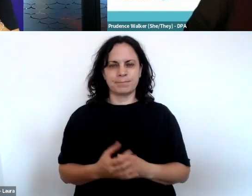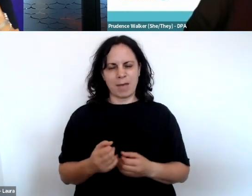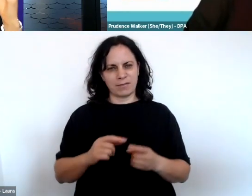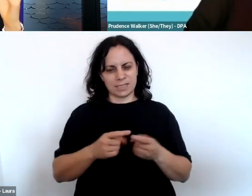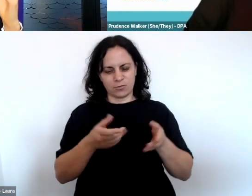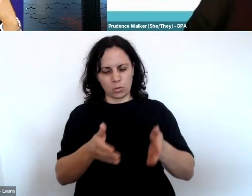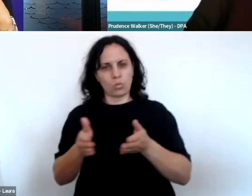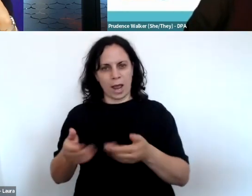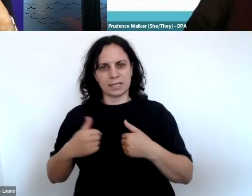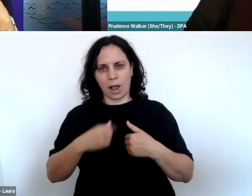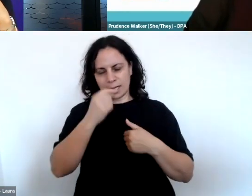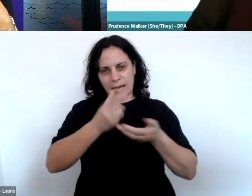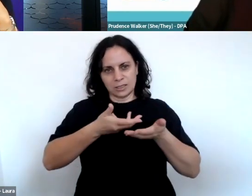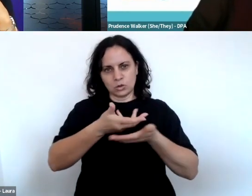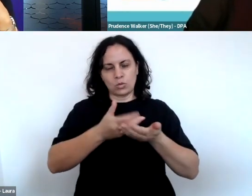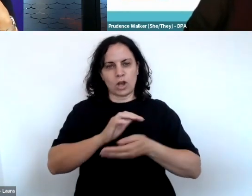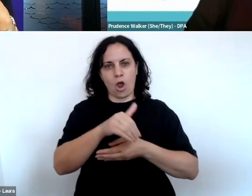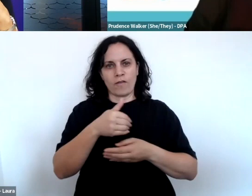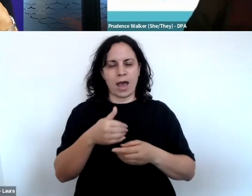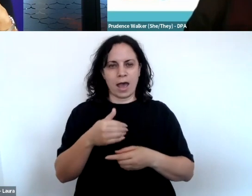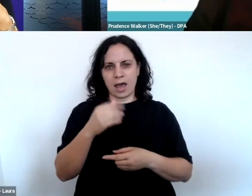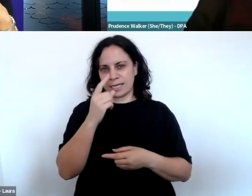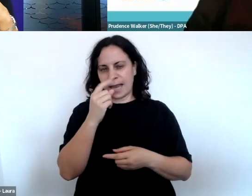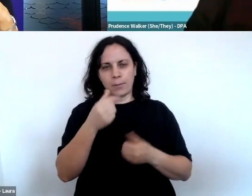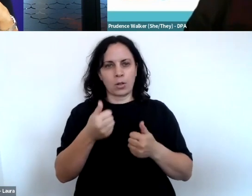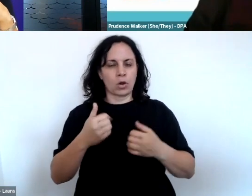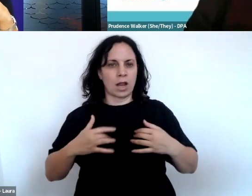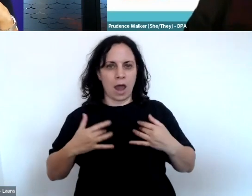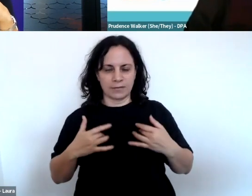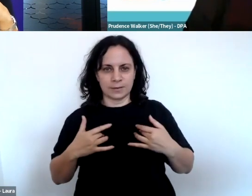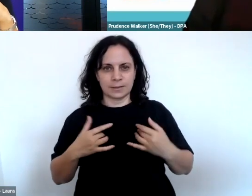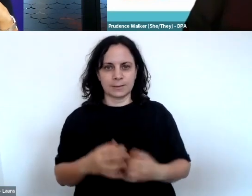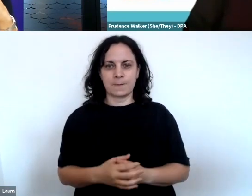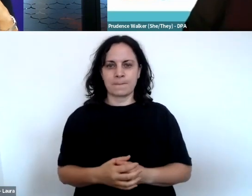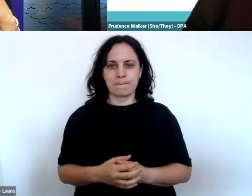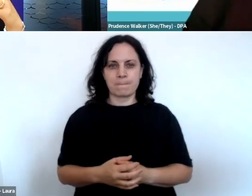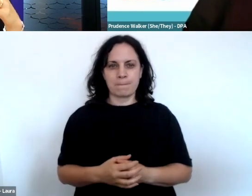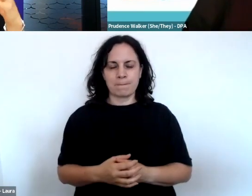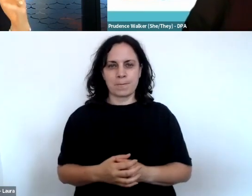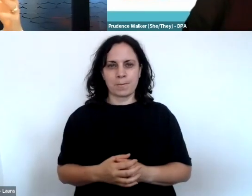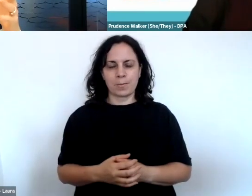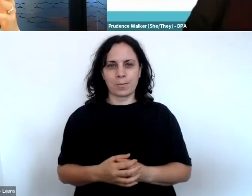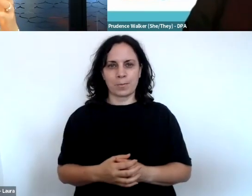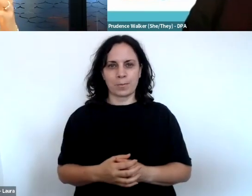One is, people will definitely be aware of the three pilot sites